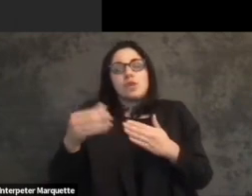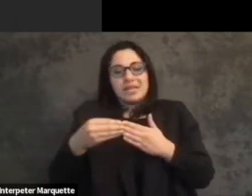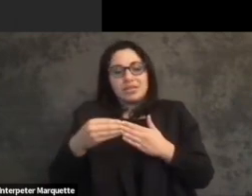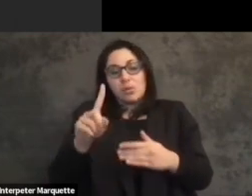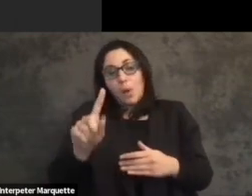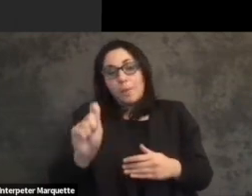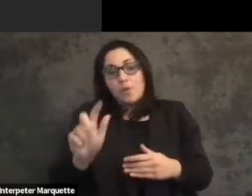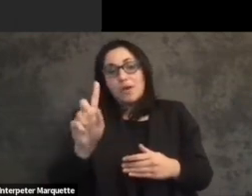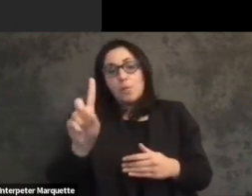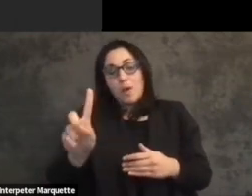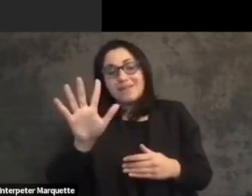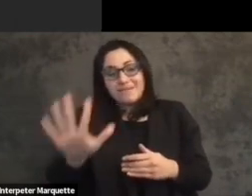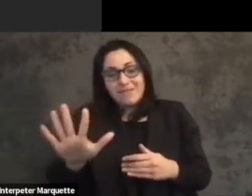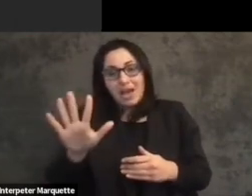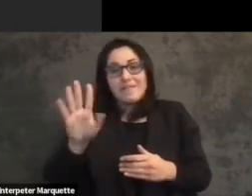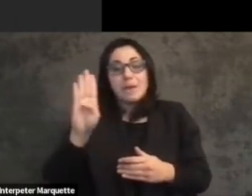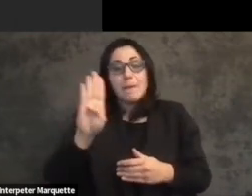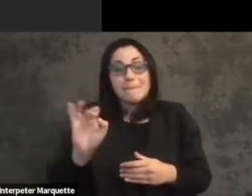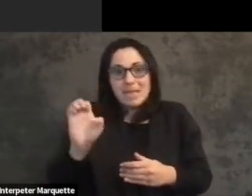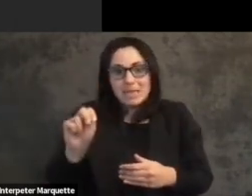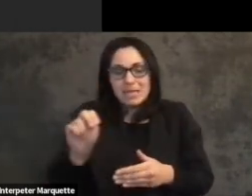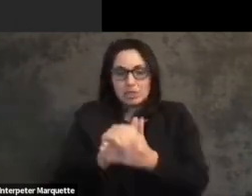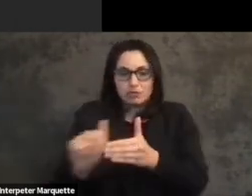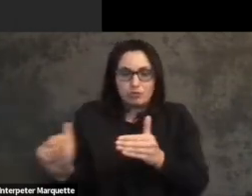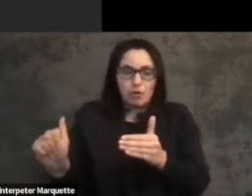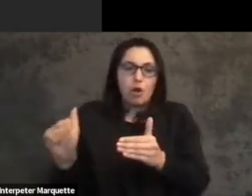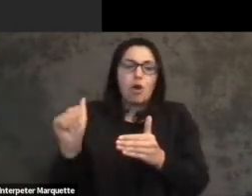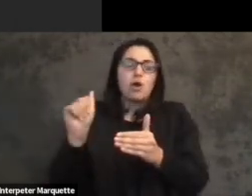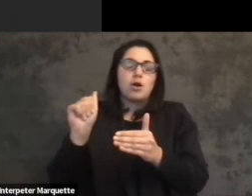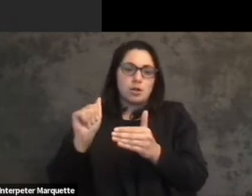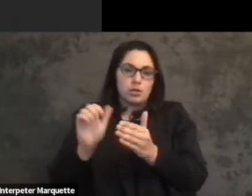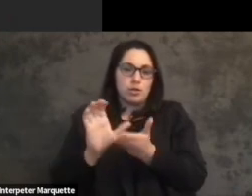from ME and other conditions who really know about what may be going on with a lot of people